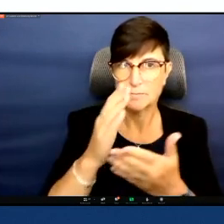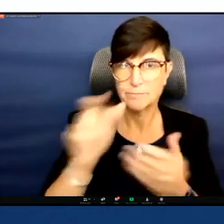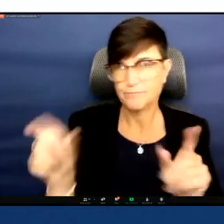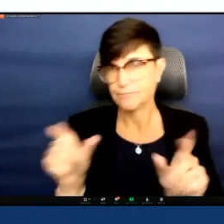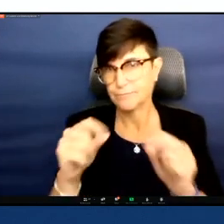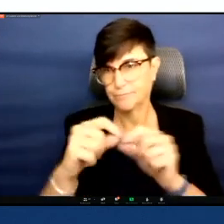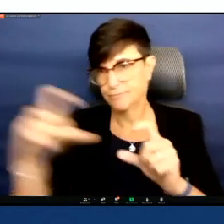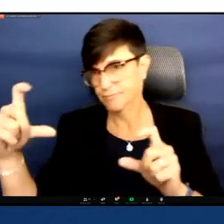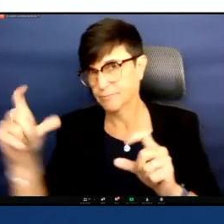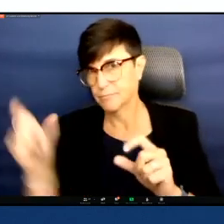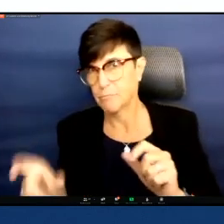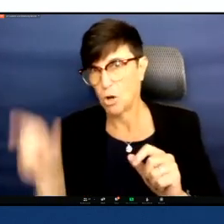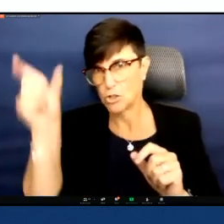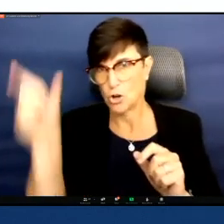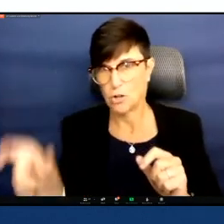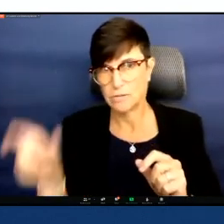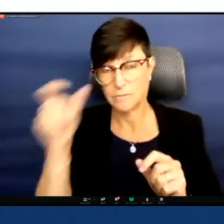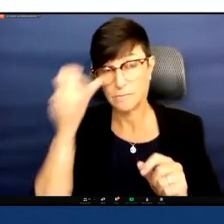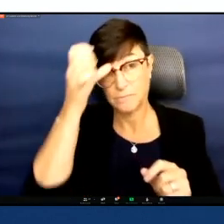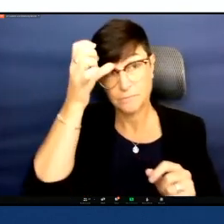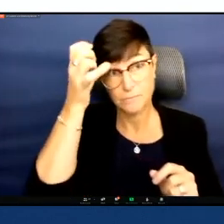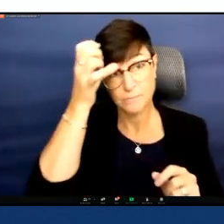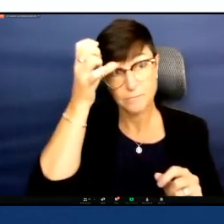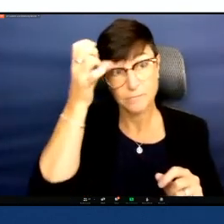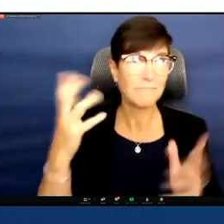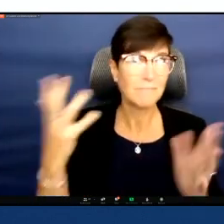We are going to jump right into our next polling question, Robert.